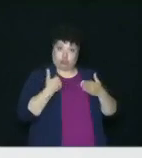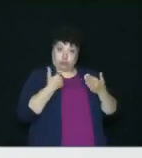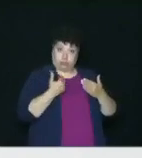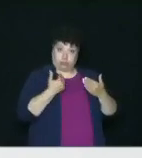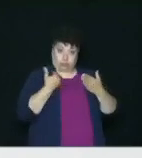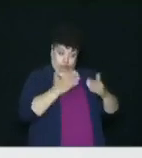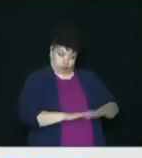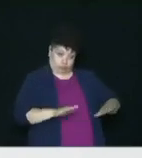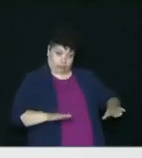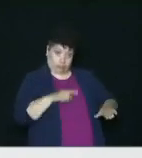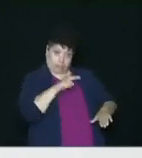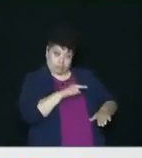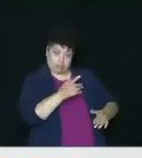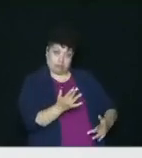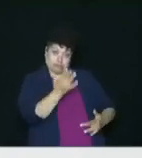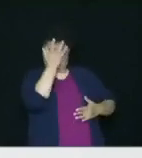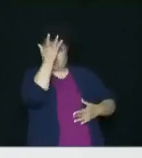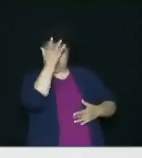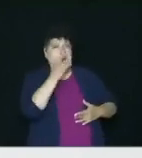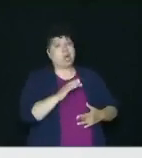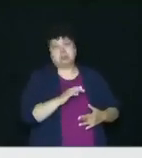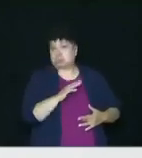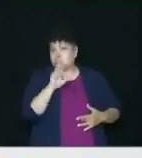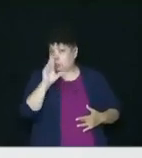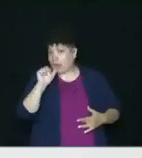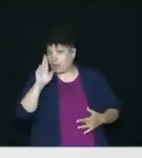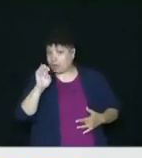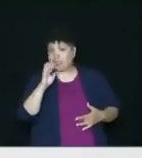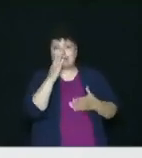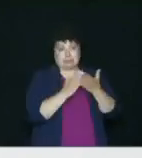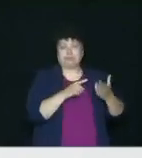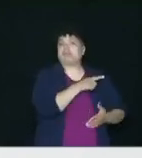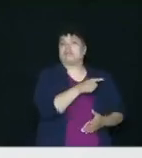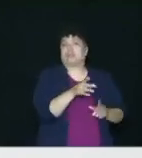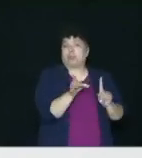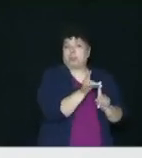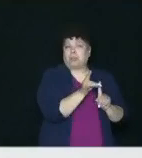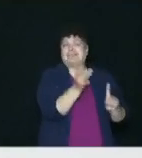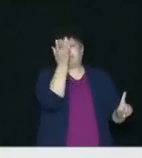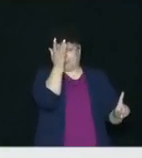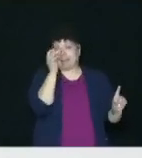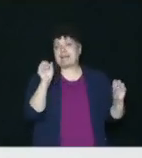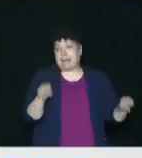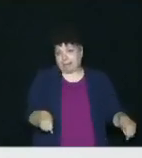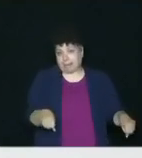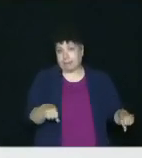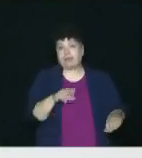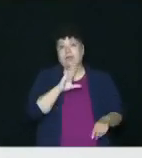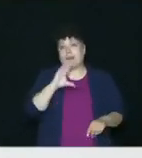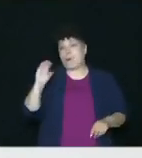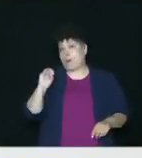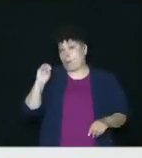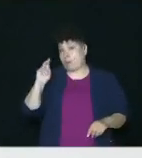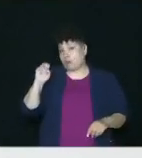INFECTIOUS DISEASES LIKE COVID-19 ARE UNPREDICTABLE. ALTHOUGH YOUNGER CHILDREN ARE LESS LIKELY TO GET VERY ILL FROM